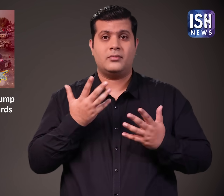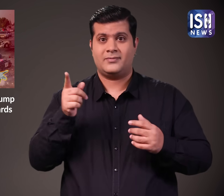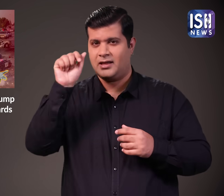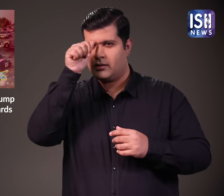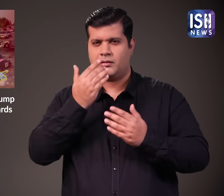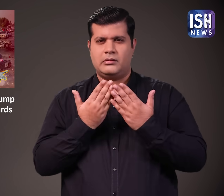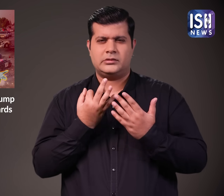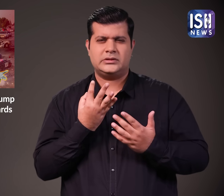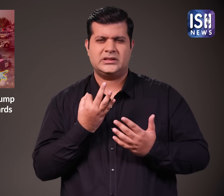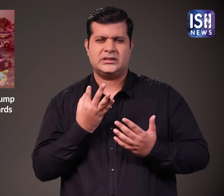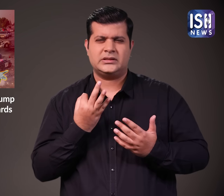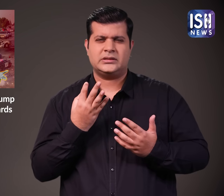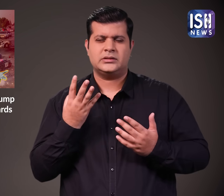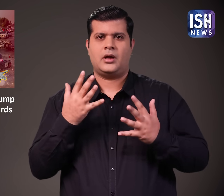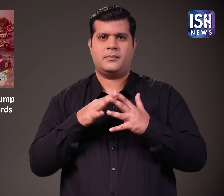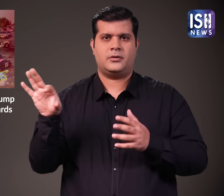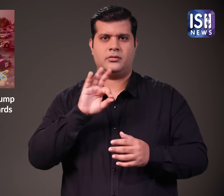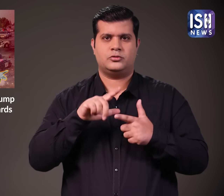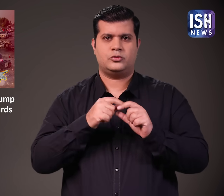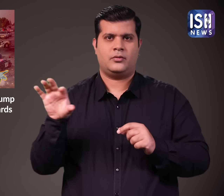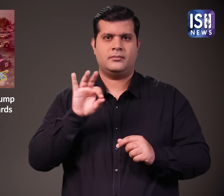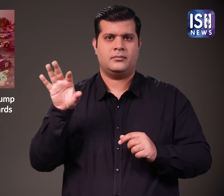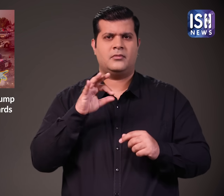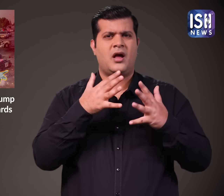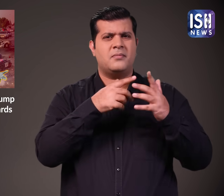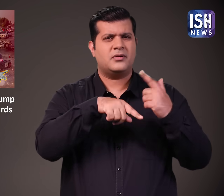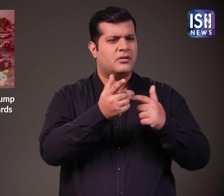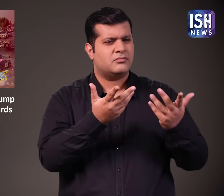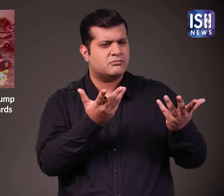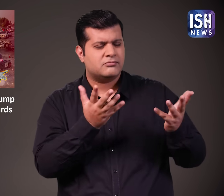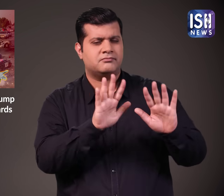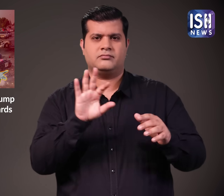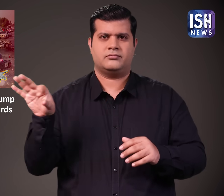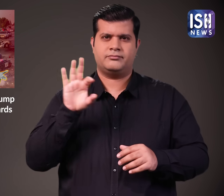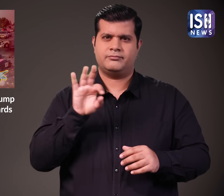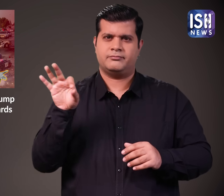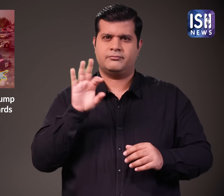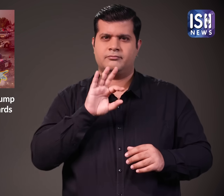This is because Indians study hard, excel, and are often chosen for jobs in the U.S. over Americans.